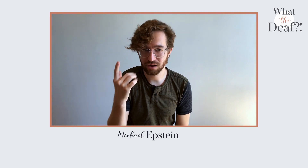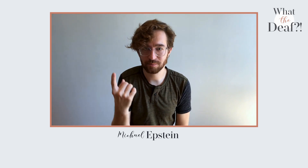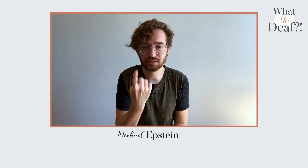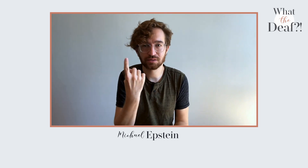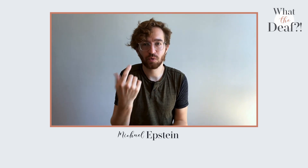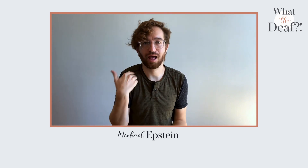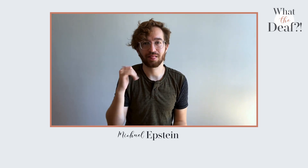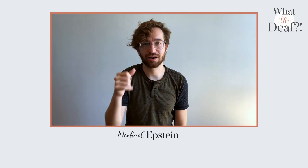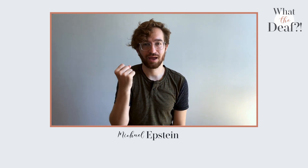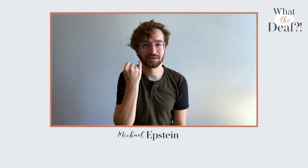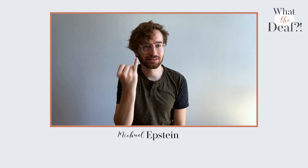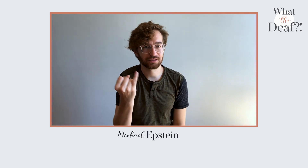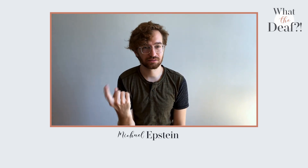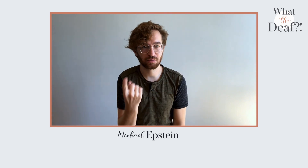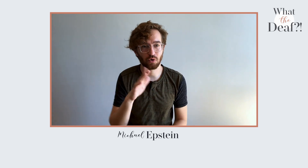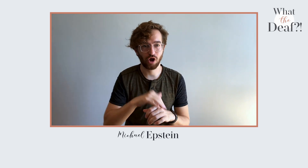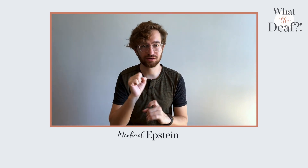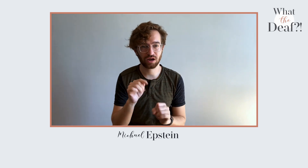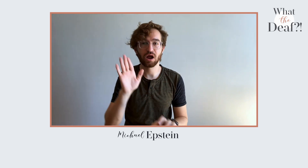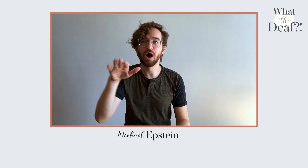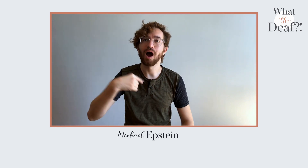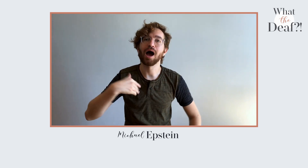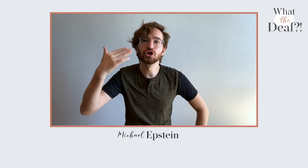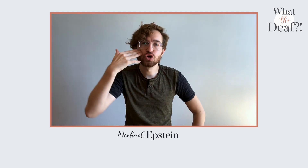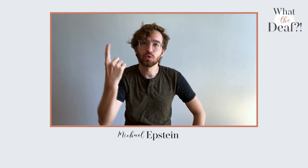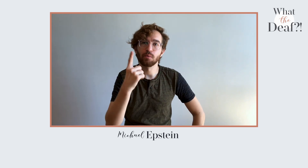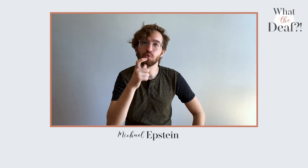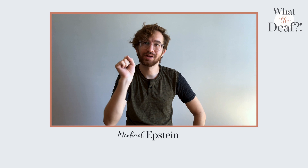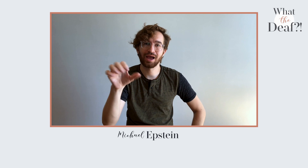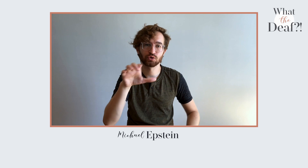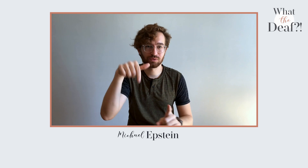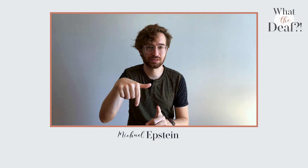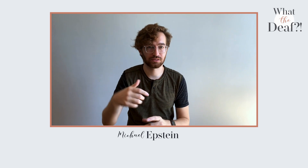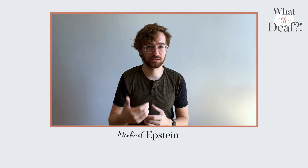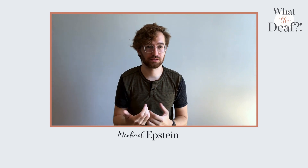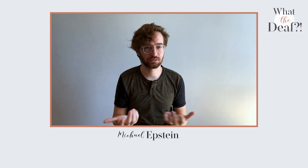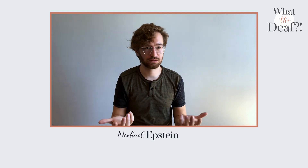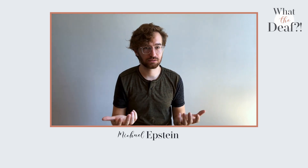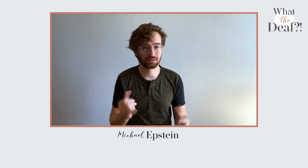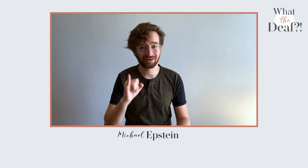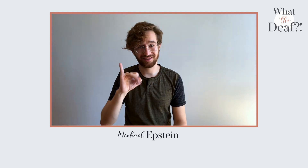because someone else on set had an idea and said, "Oh my gosh, I know this deaf person. I know someone who can do this."